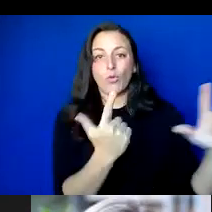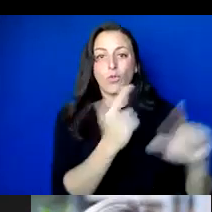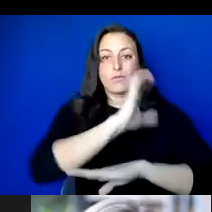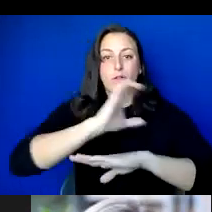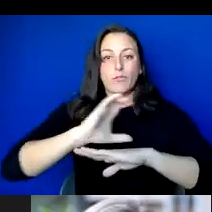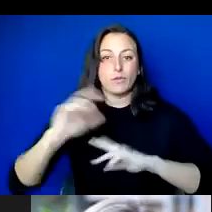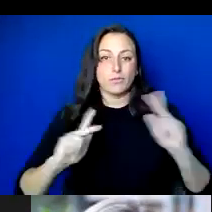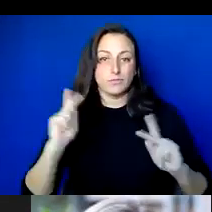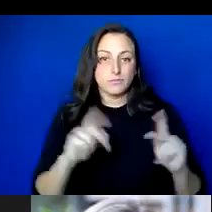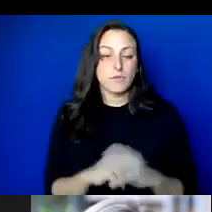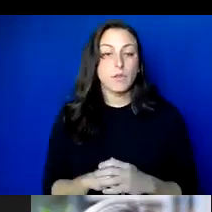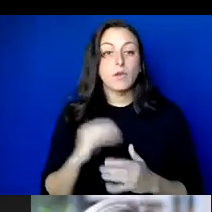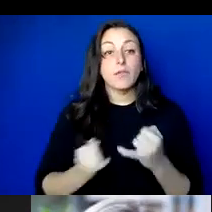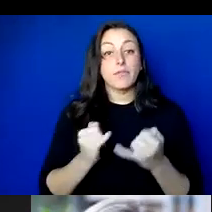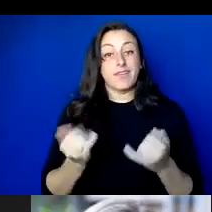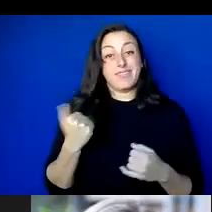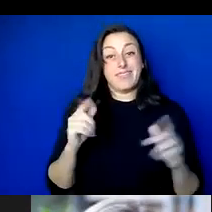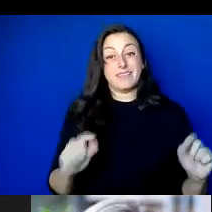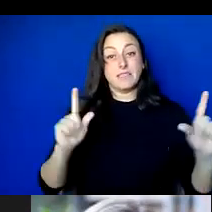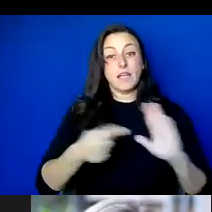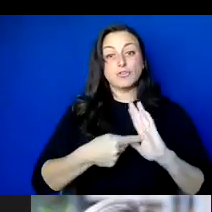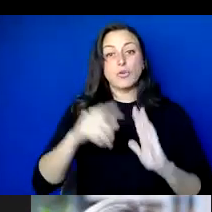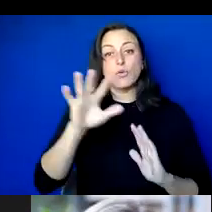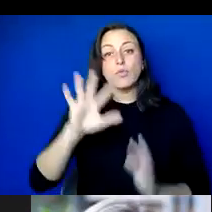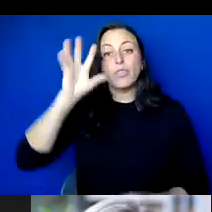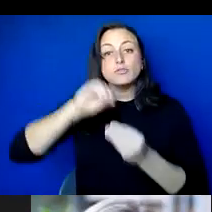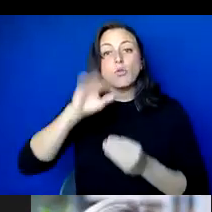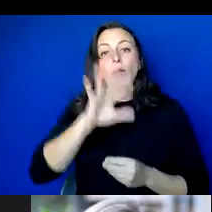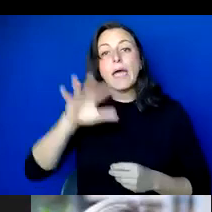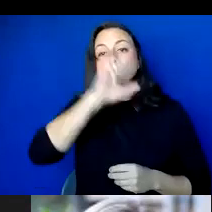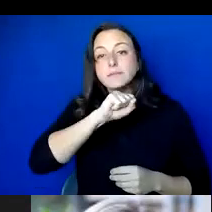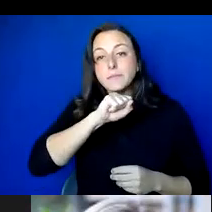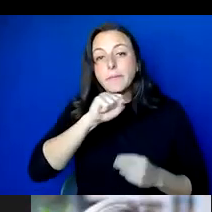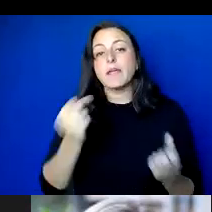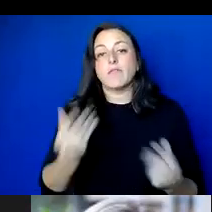The last slide showed the total estimate of allocation of vaccines that Colorado is going